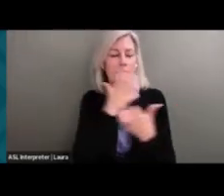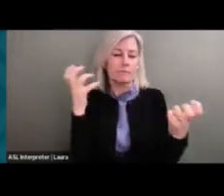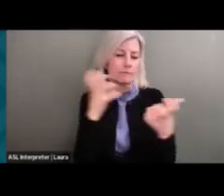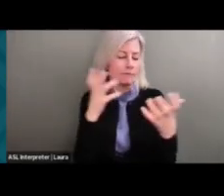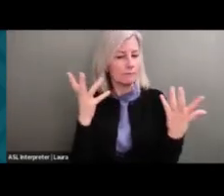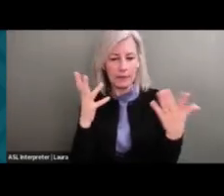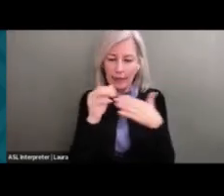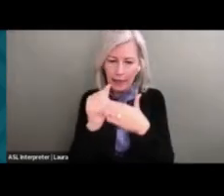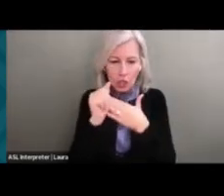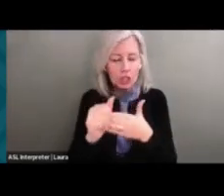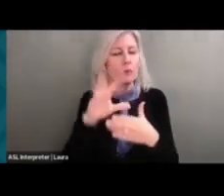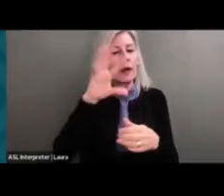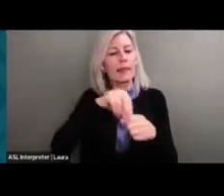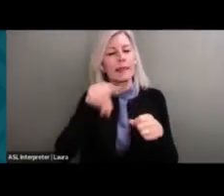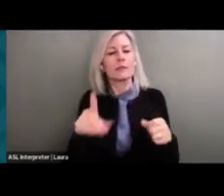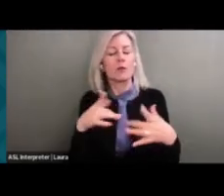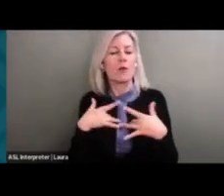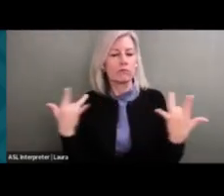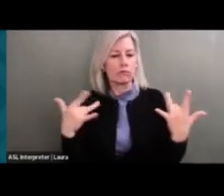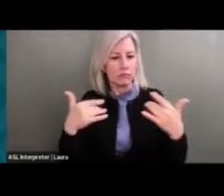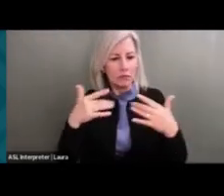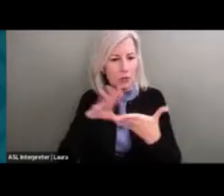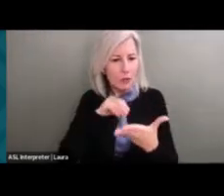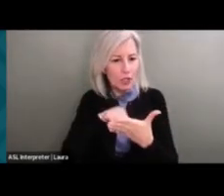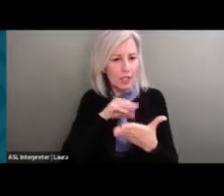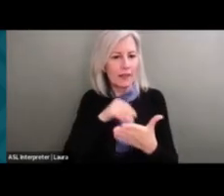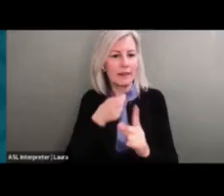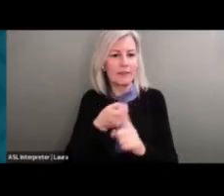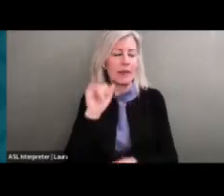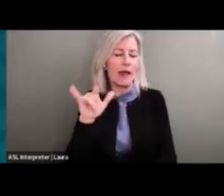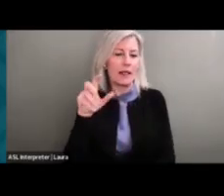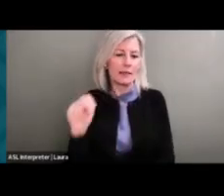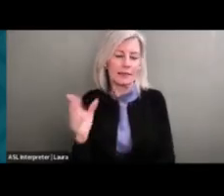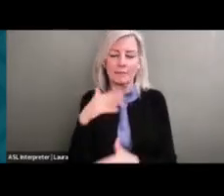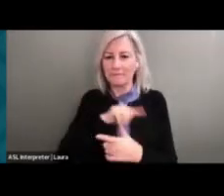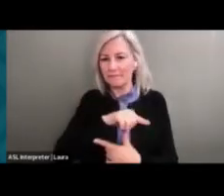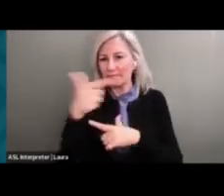Uh, and we're so delighted to be learning from you today. Allison, turning it over to you.